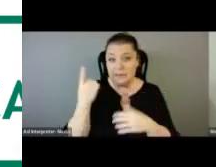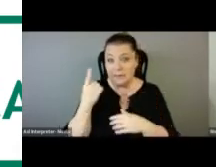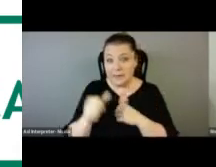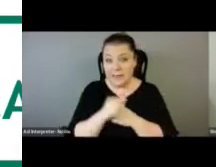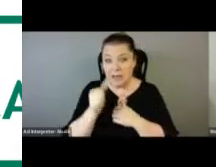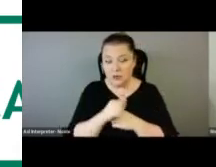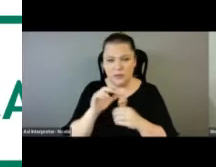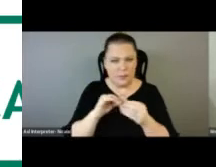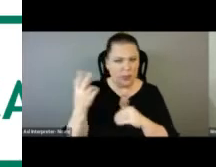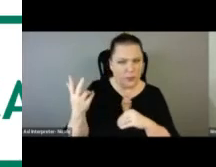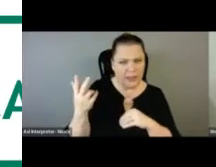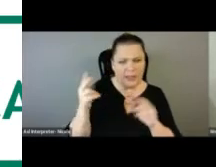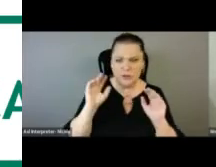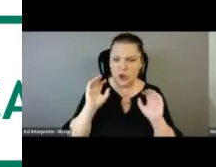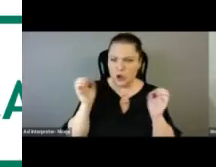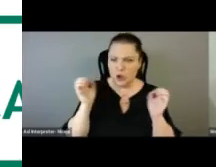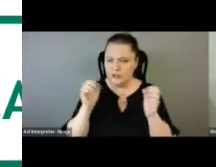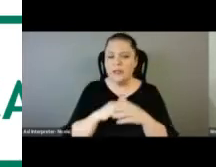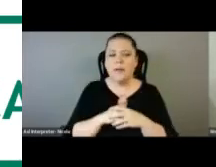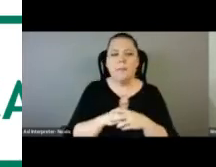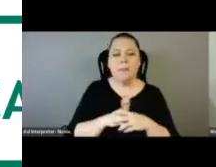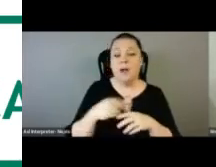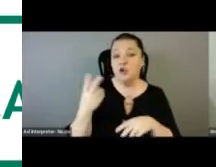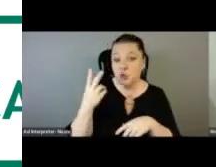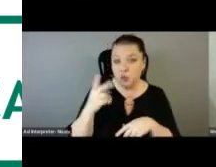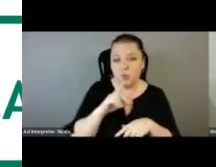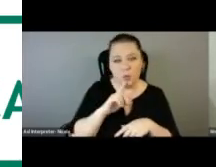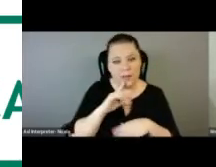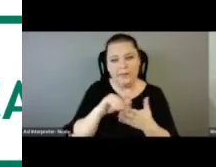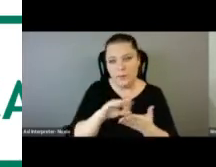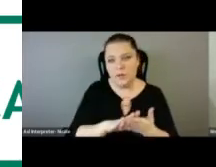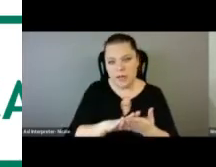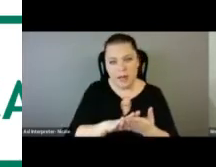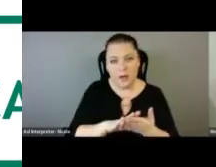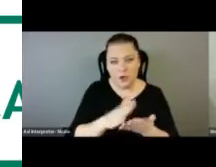very urgent, or two, I need to have it in the actual their treatment plan. It's something